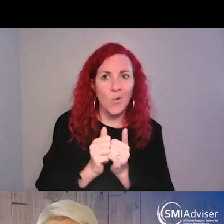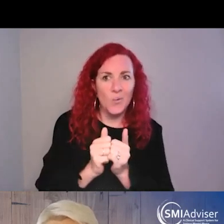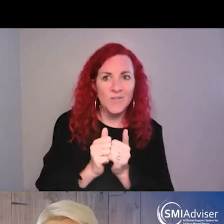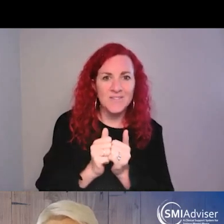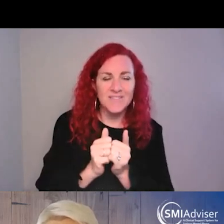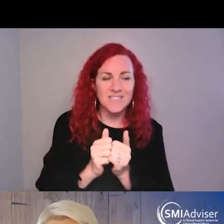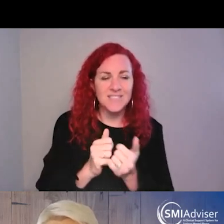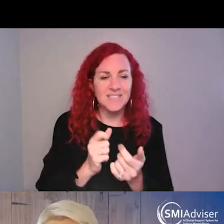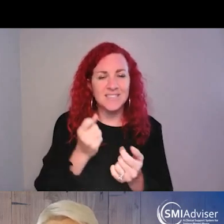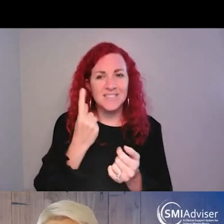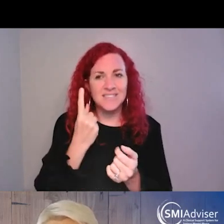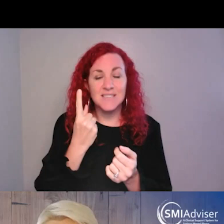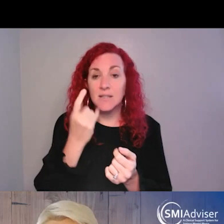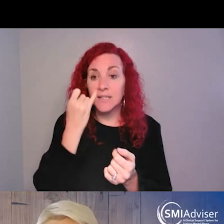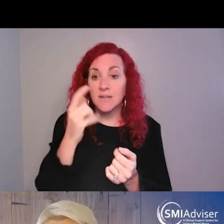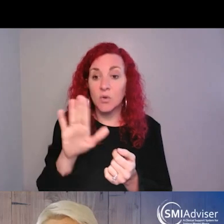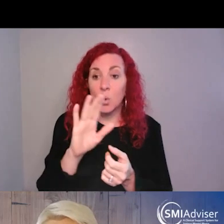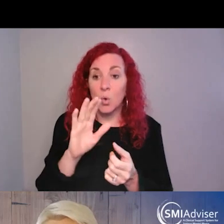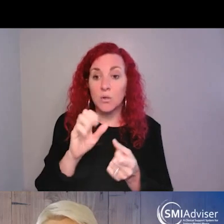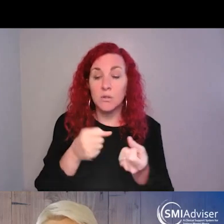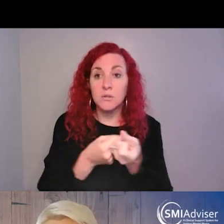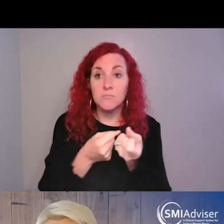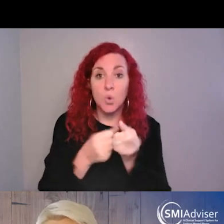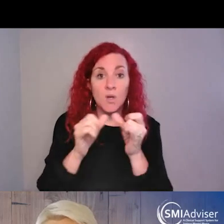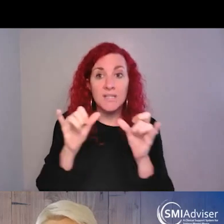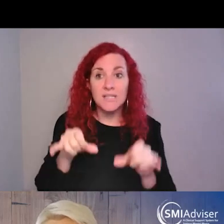IF YOUR SUPPORT SYSTEM DROPPED AWAY DURING THE PANDEMIC OR